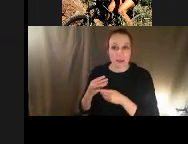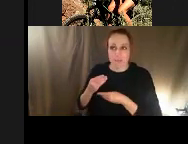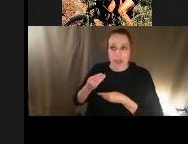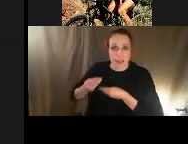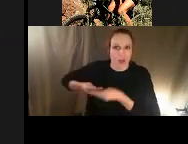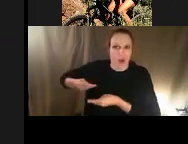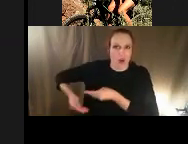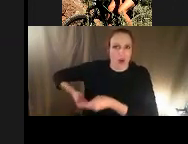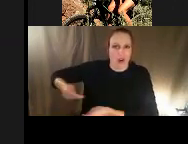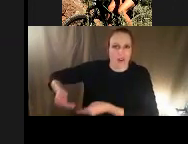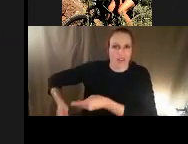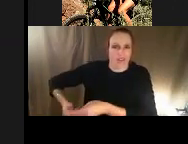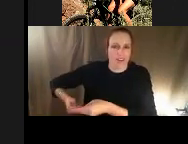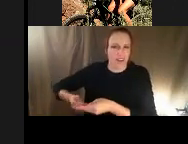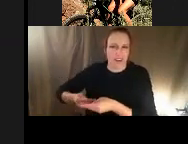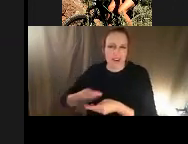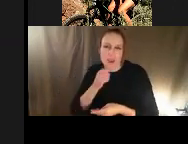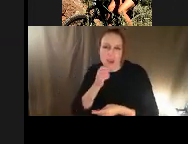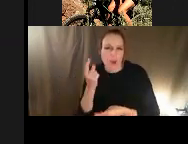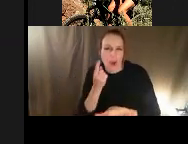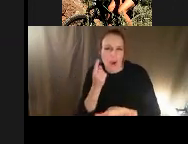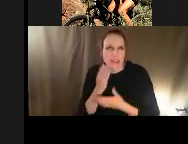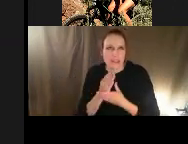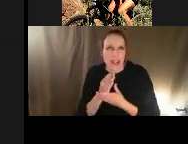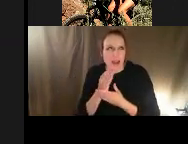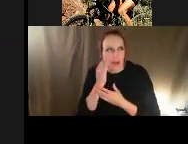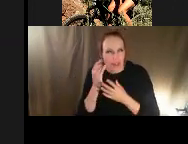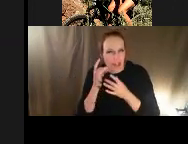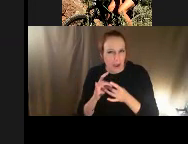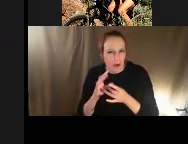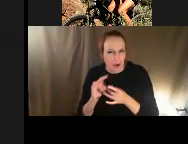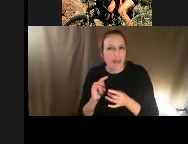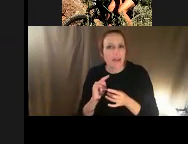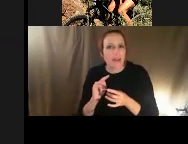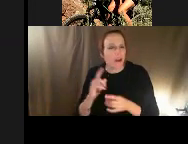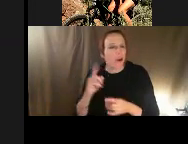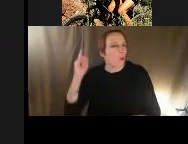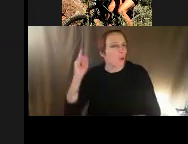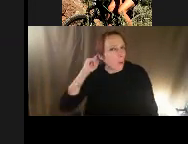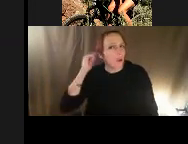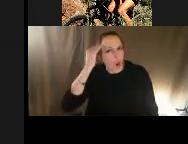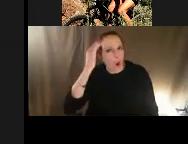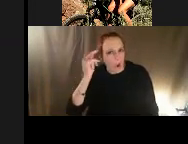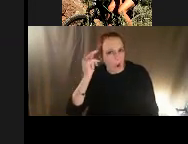about that. We always kind of know it, but we don't always necessarily stop to think about that and I think